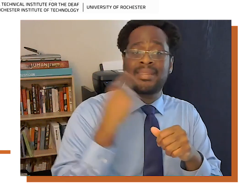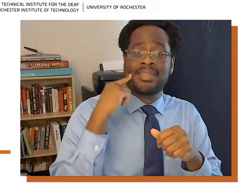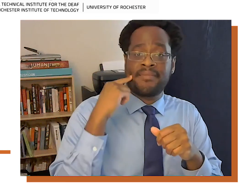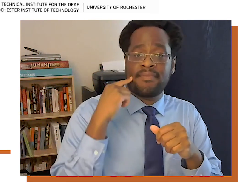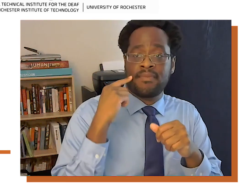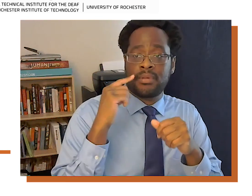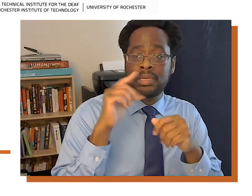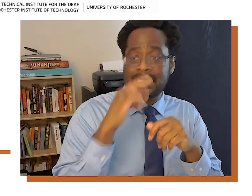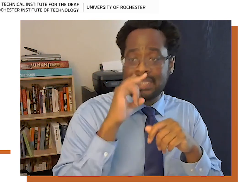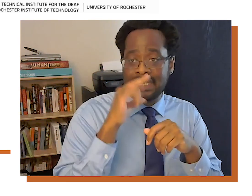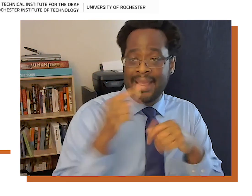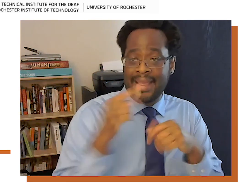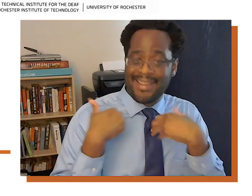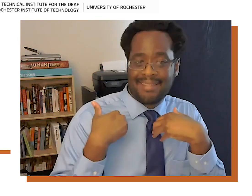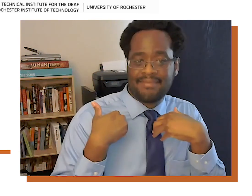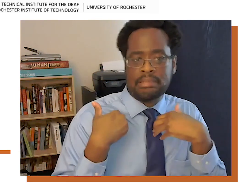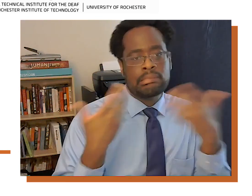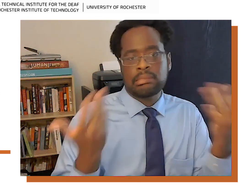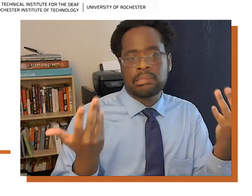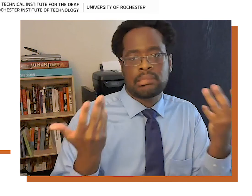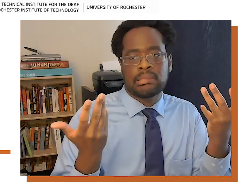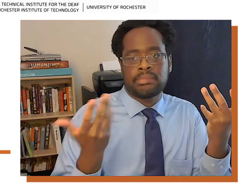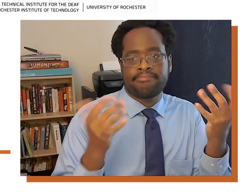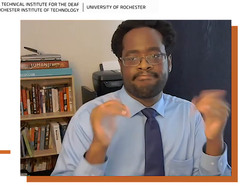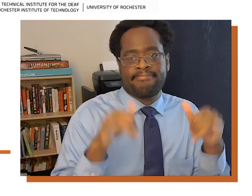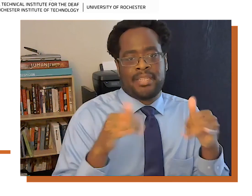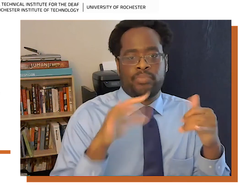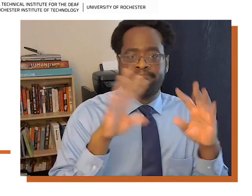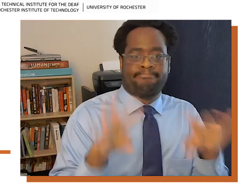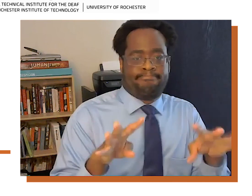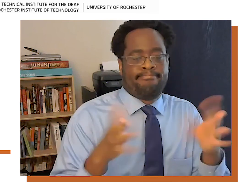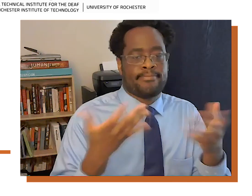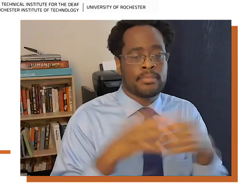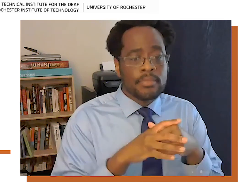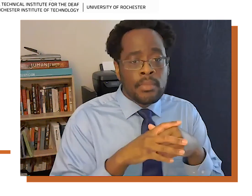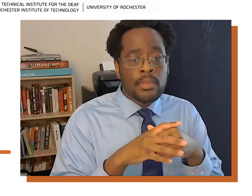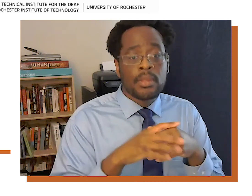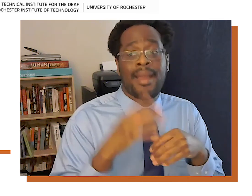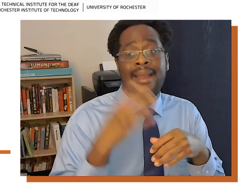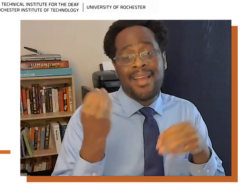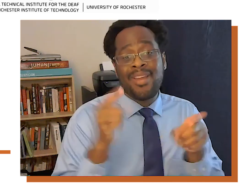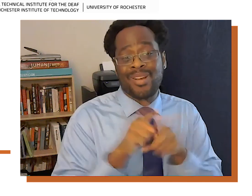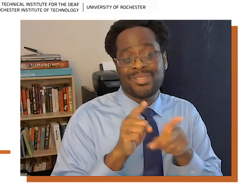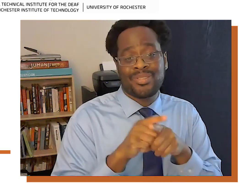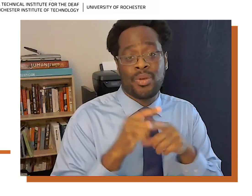As a Black Deaf kid above me, you know, I realized that was possible...